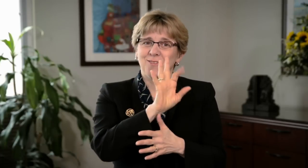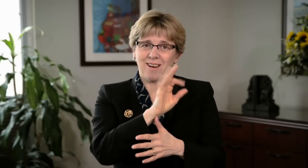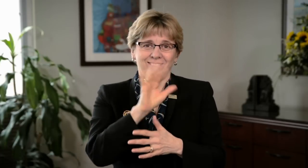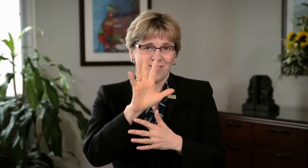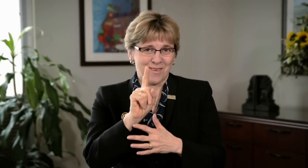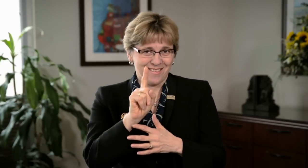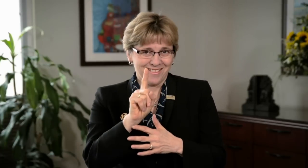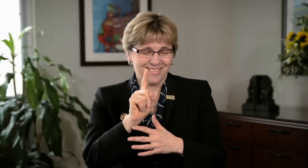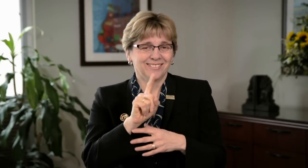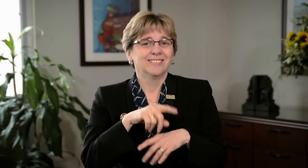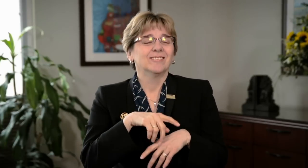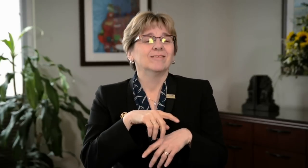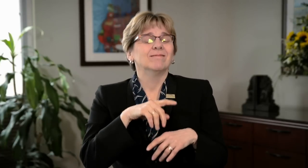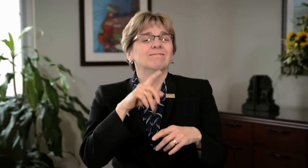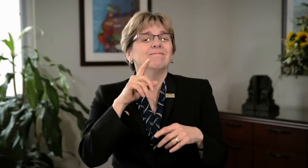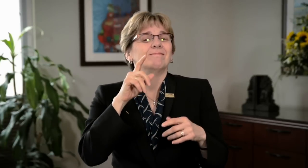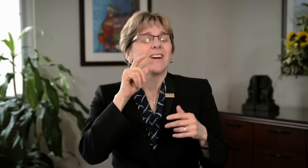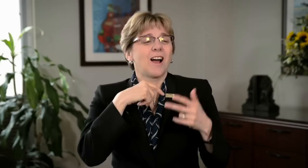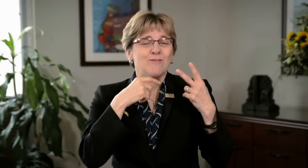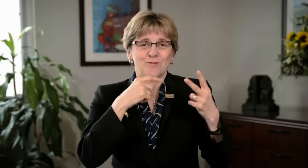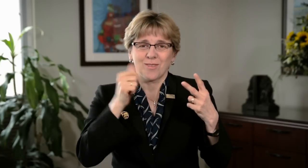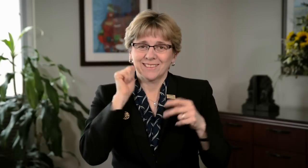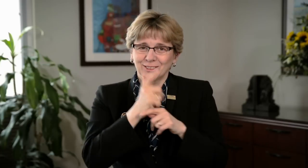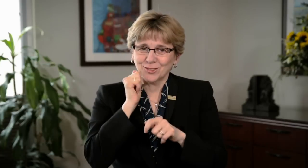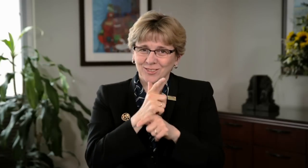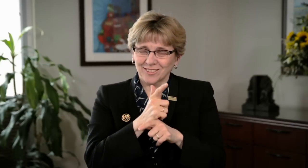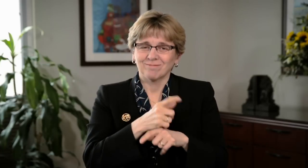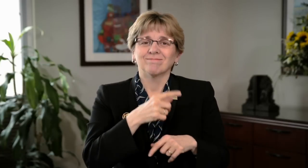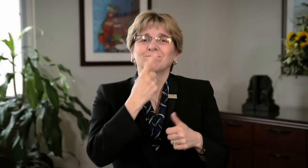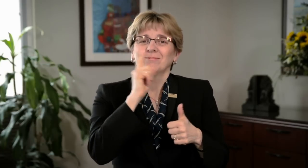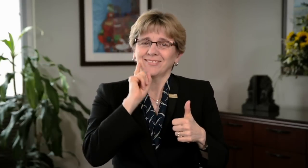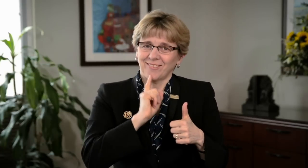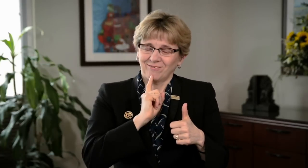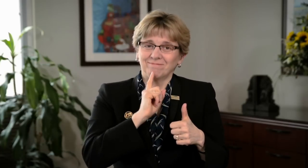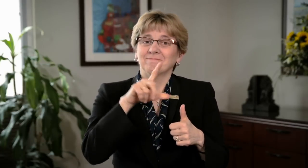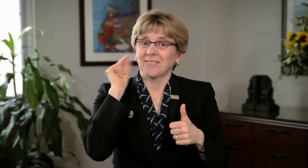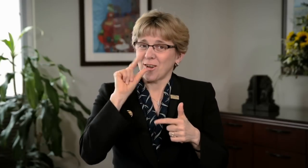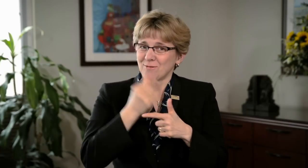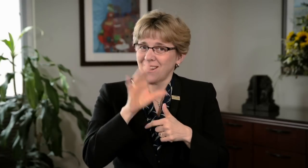In '49 and '51. I have two sisters: one is deaf and graduated from